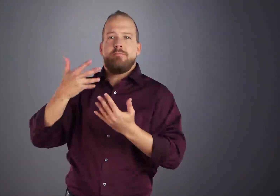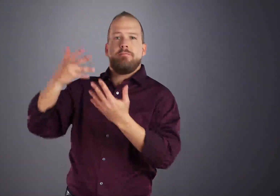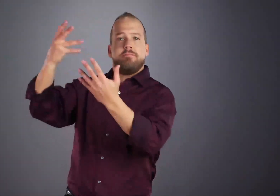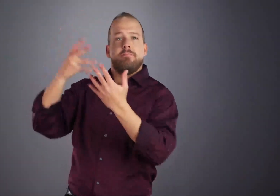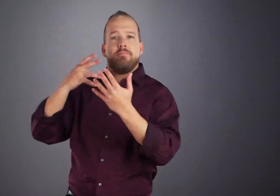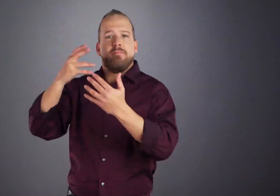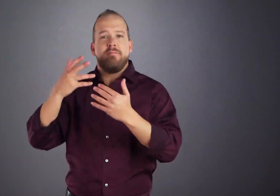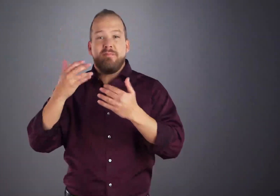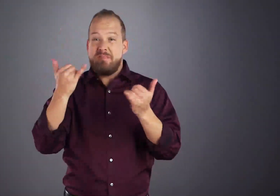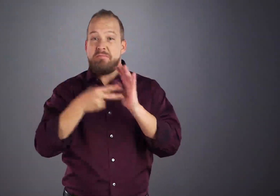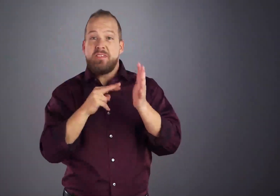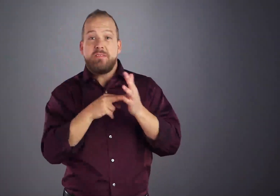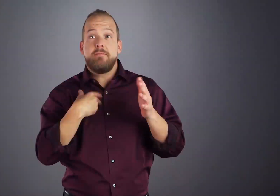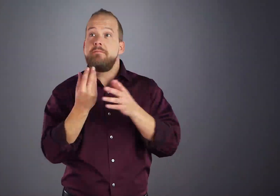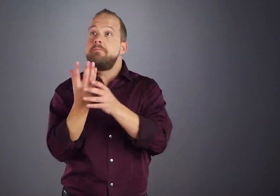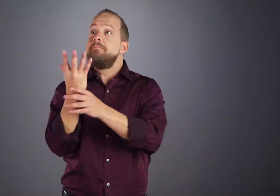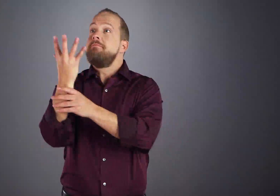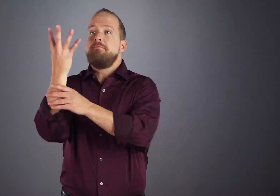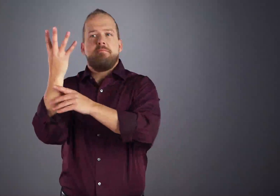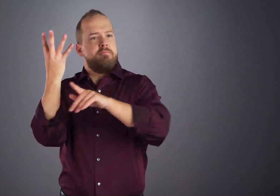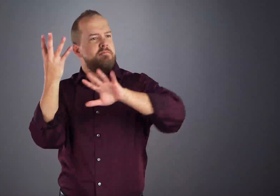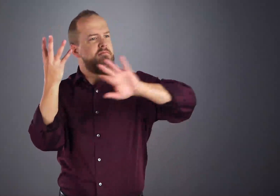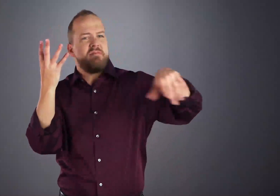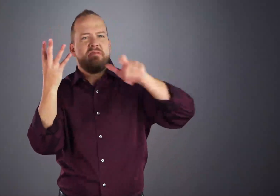I have not had a drink since.